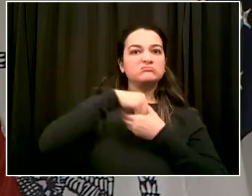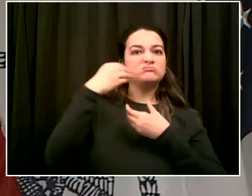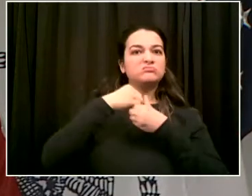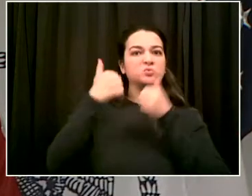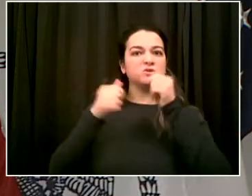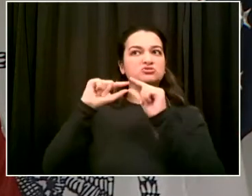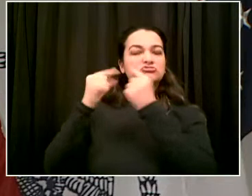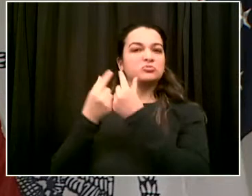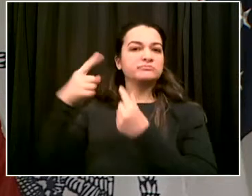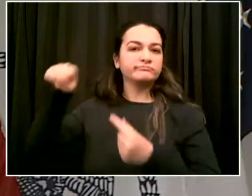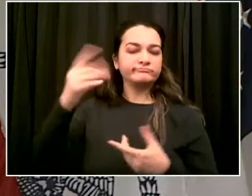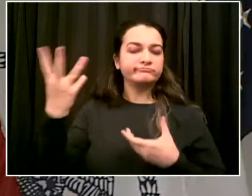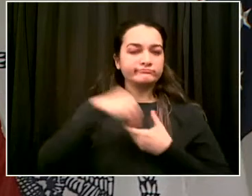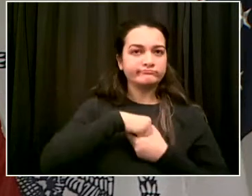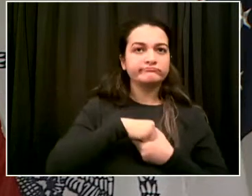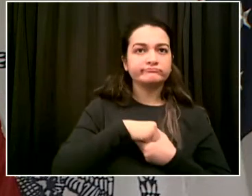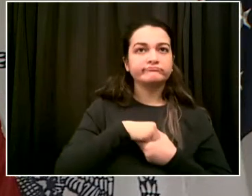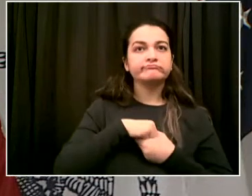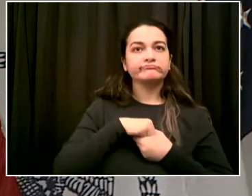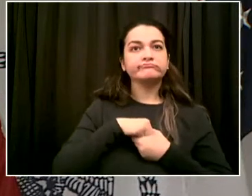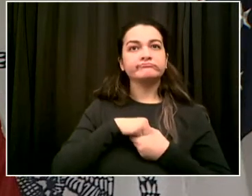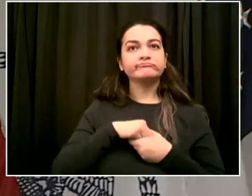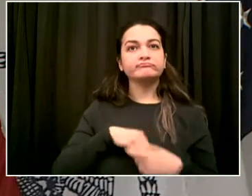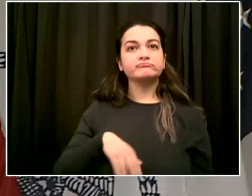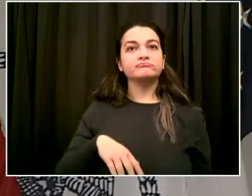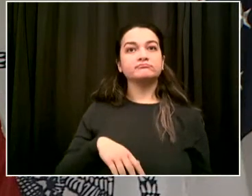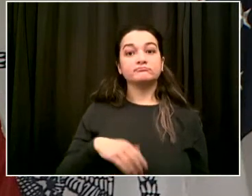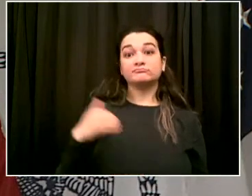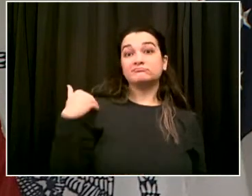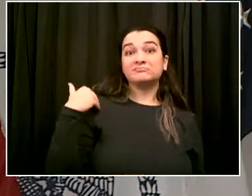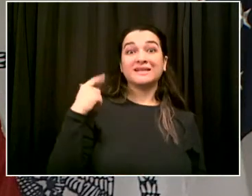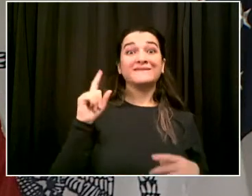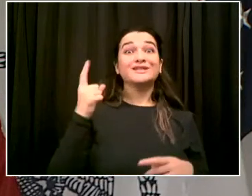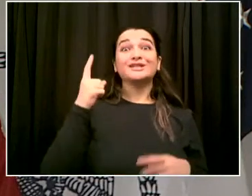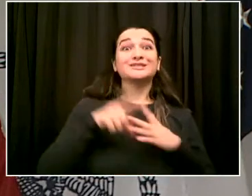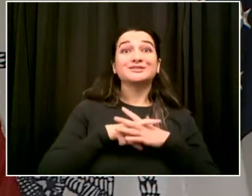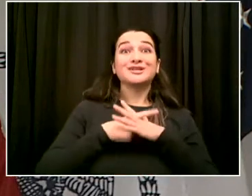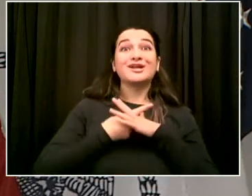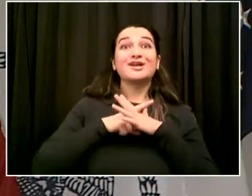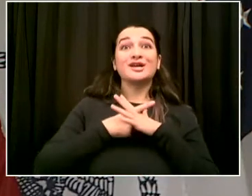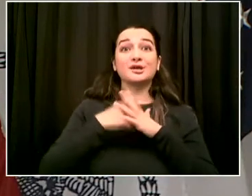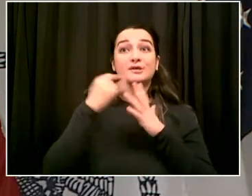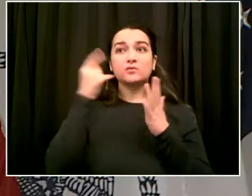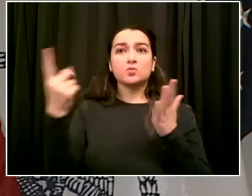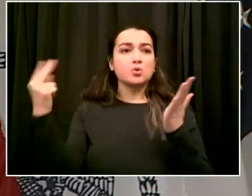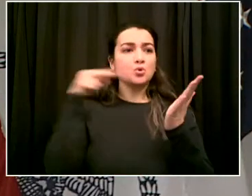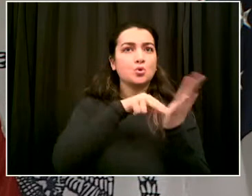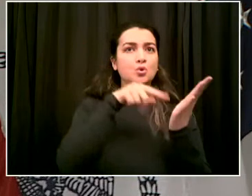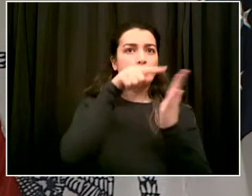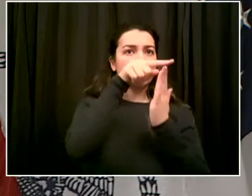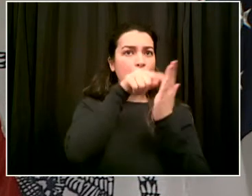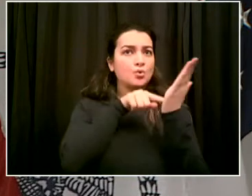A LOT OF WHAT WAS IN THAT ORIGINAL LIST STILL HOLOLS.D